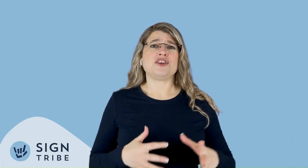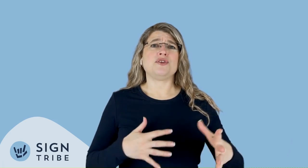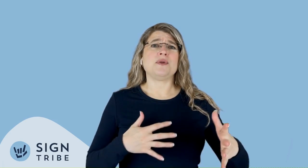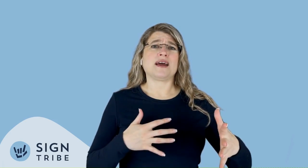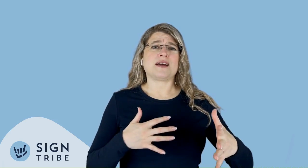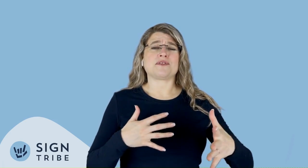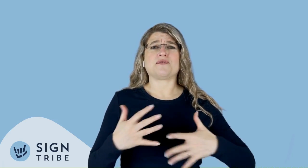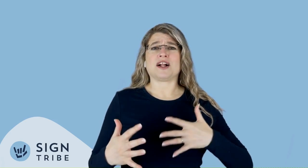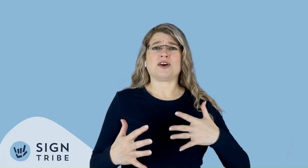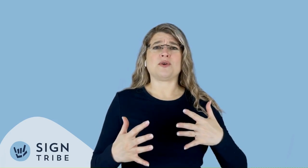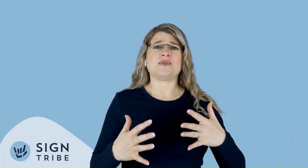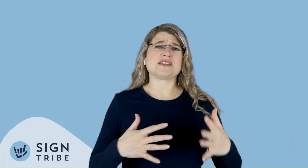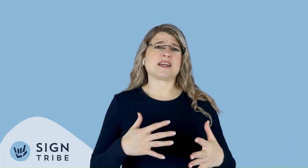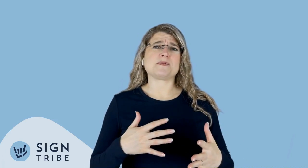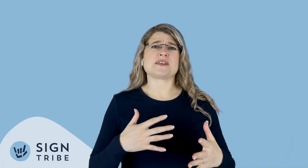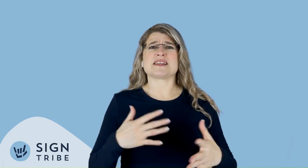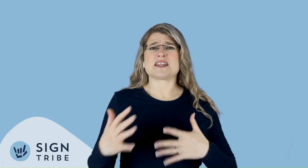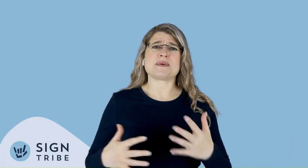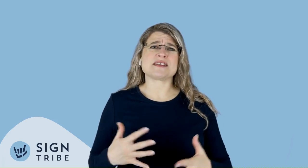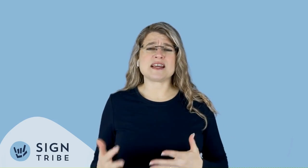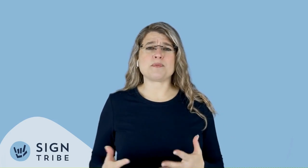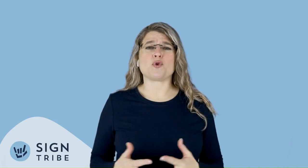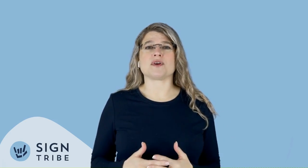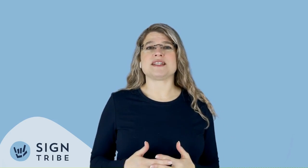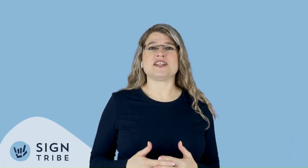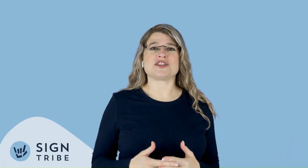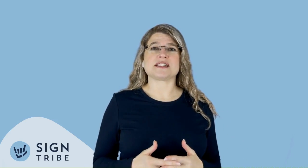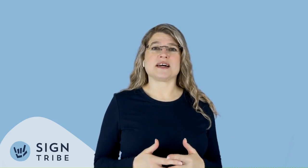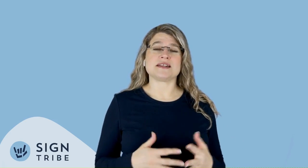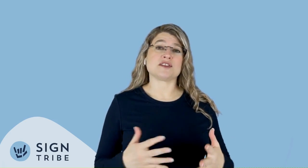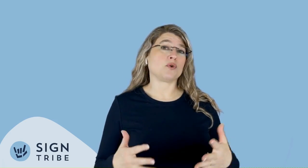you do not have to follow the steps like step by step or teach the signs in the